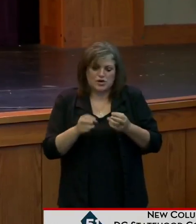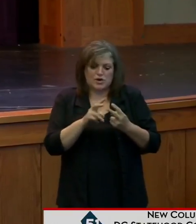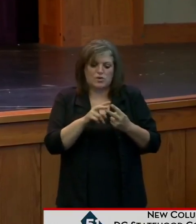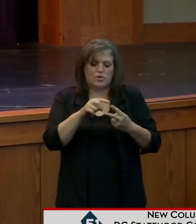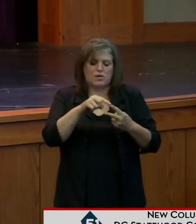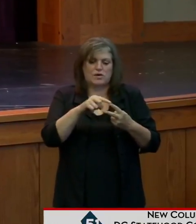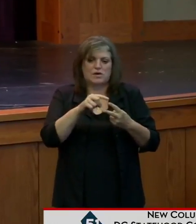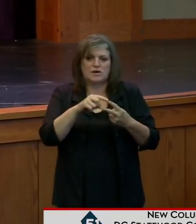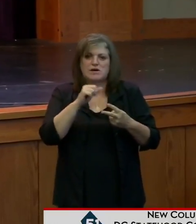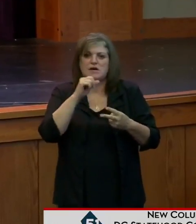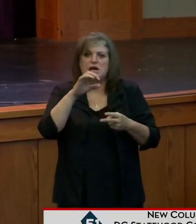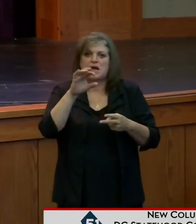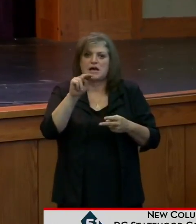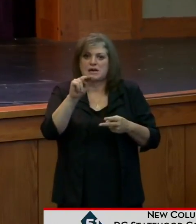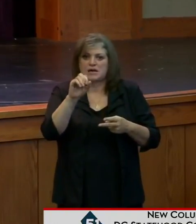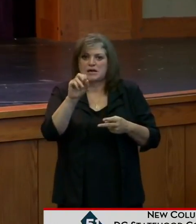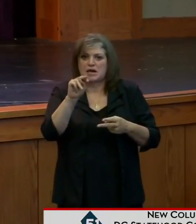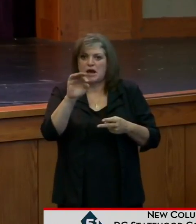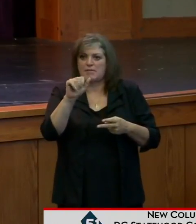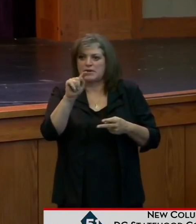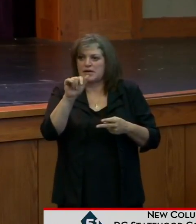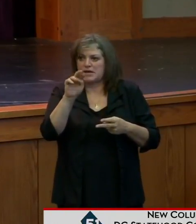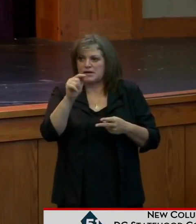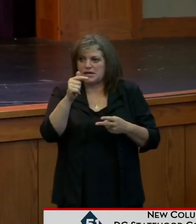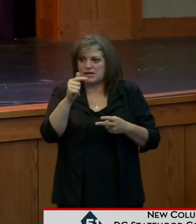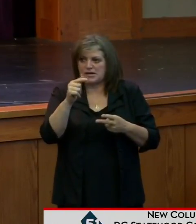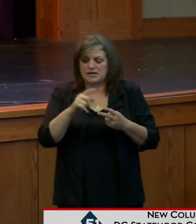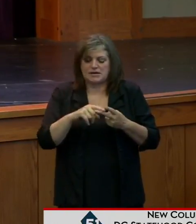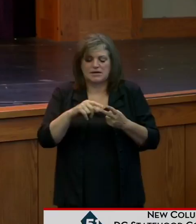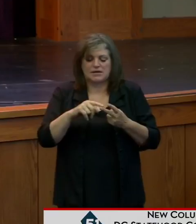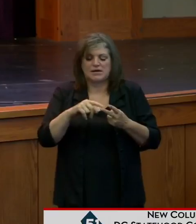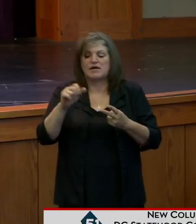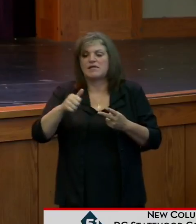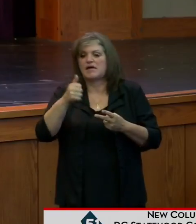ONE IS THE NOMINATING COMMISSION, THE OTHER IS THE TENURE COMMISSION.